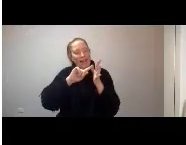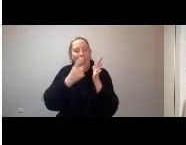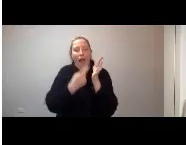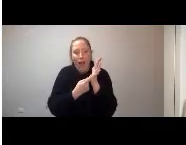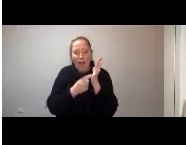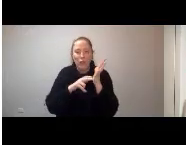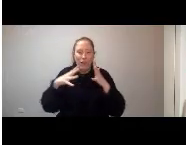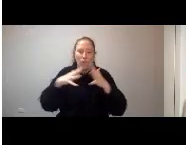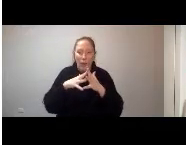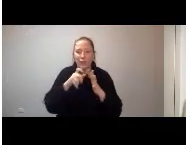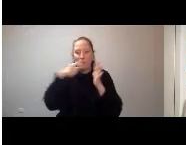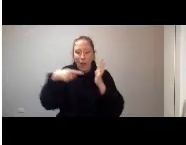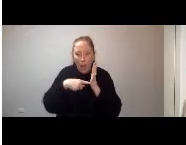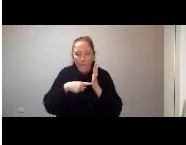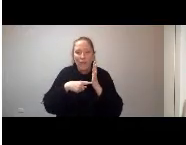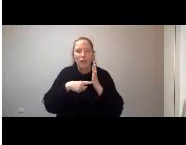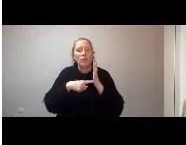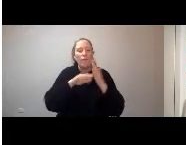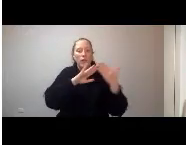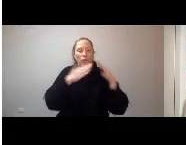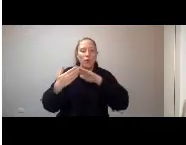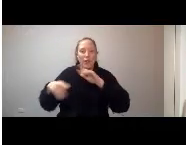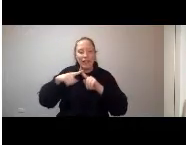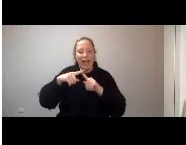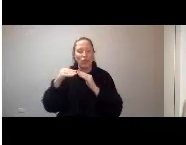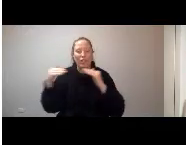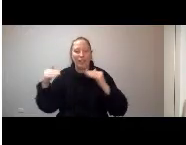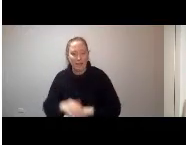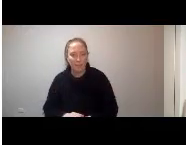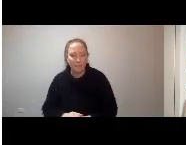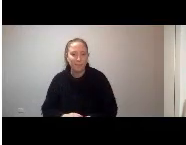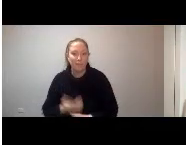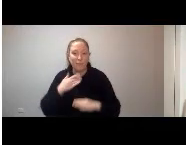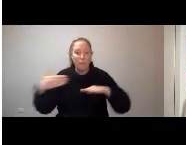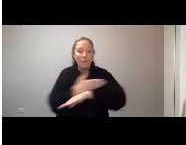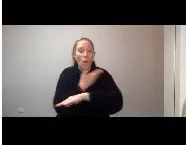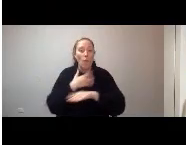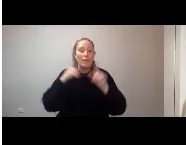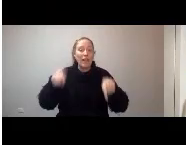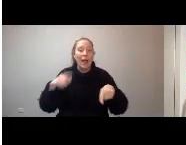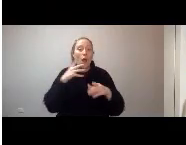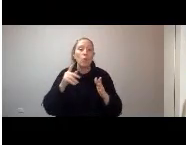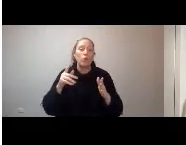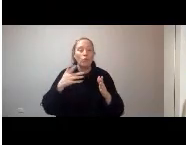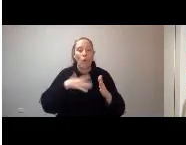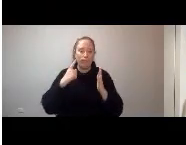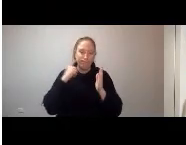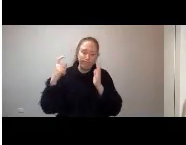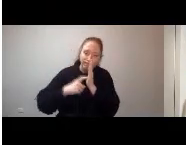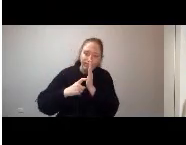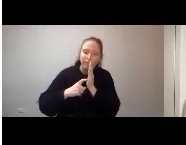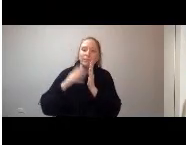Department of Communities and Justice. Before we begin, I would like to acknowledge that wherever we are joining today's webinar